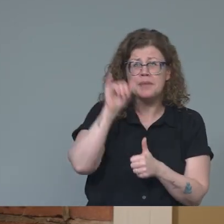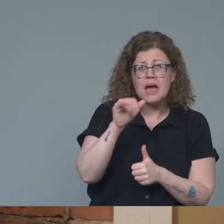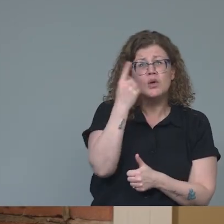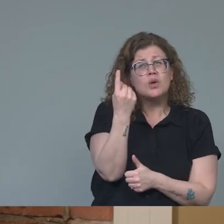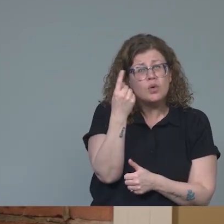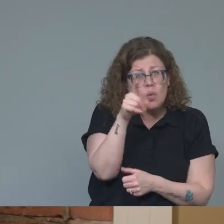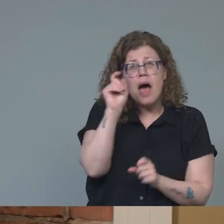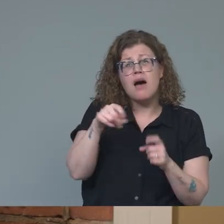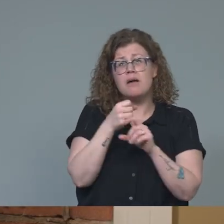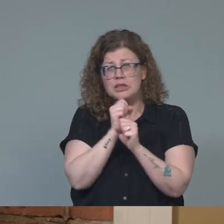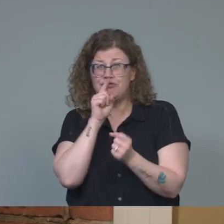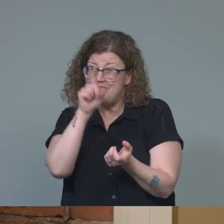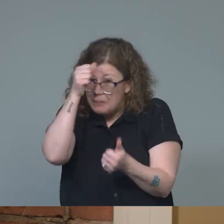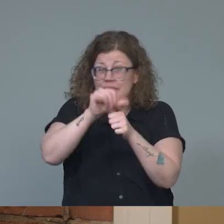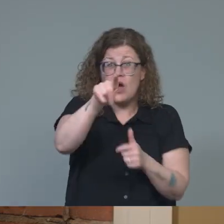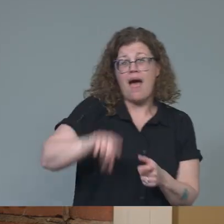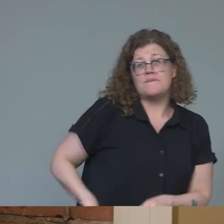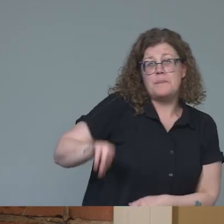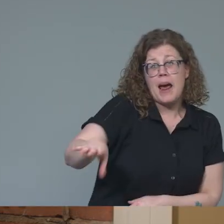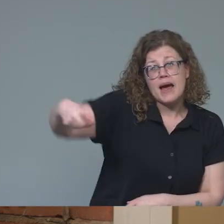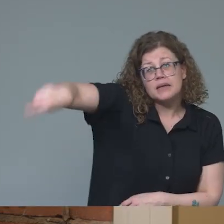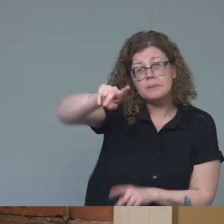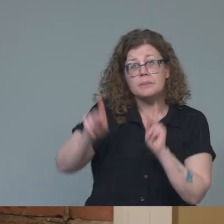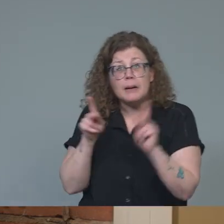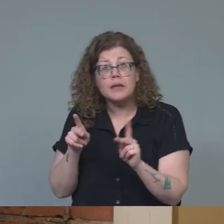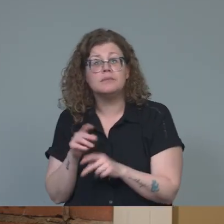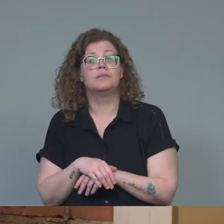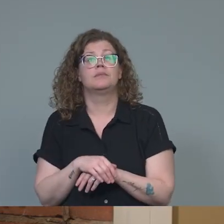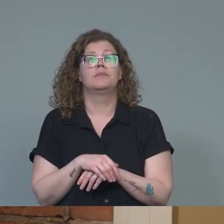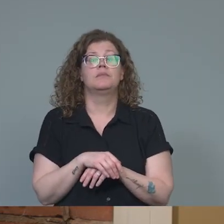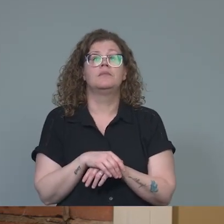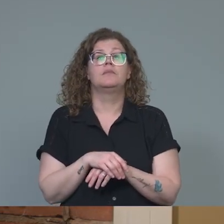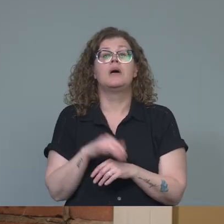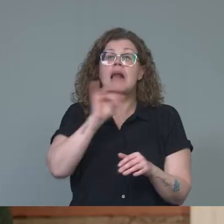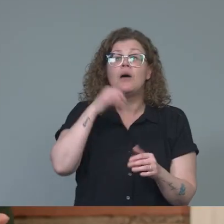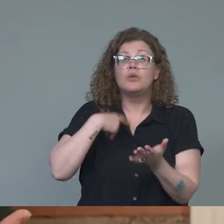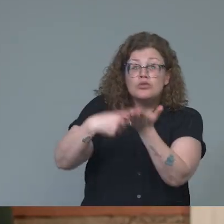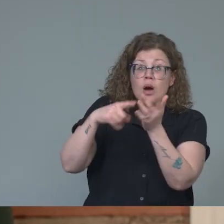you've incorporated in, it's one element of your practice and it's an additional skill set and an